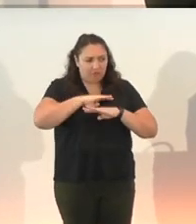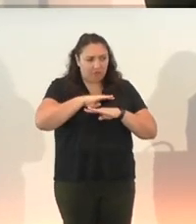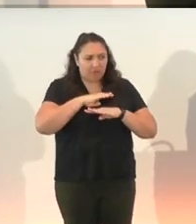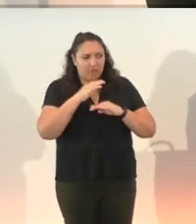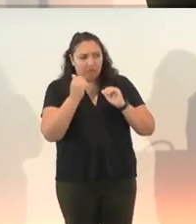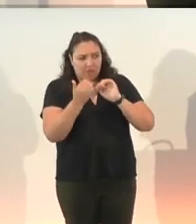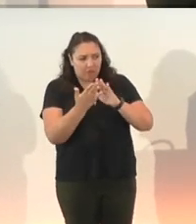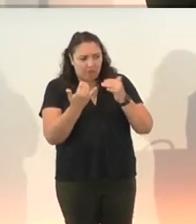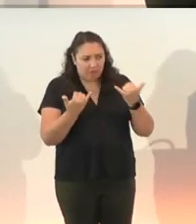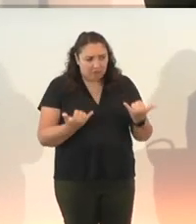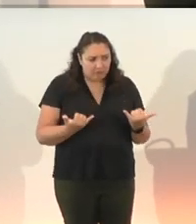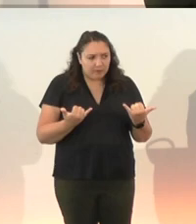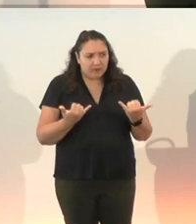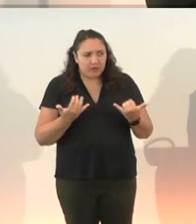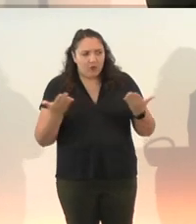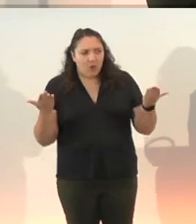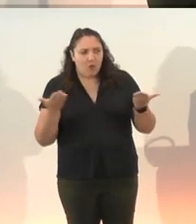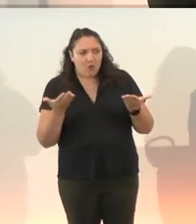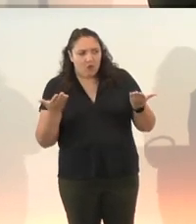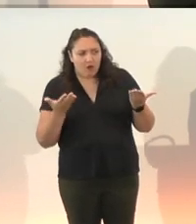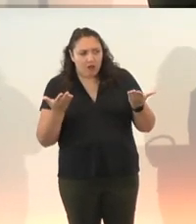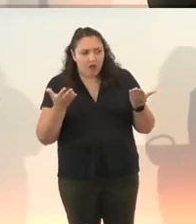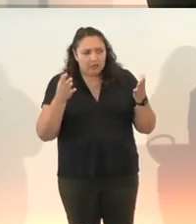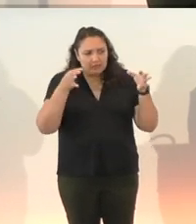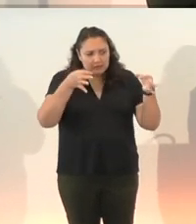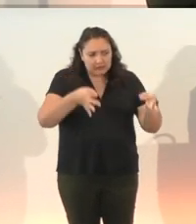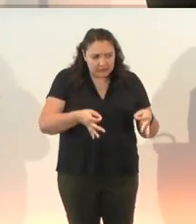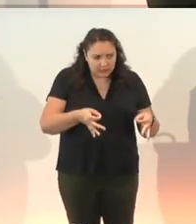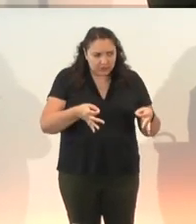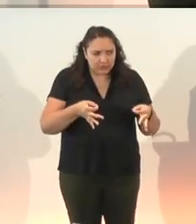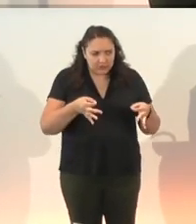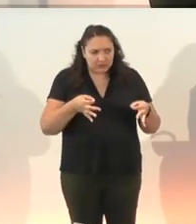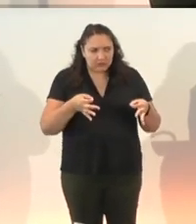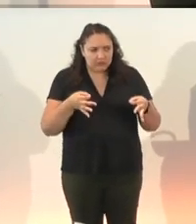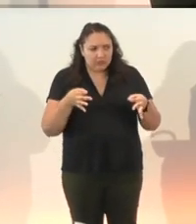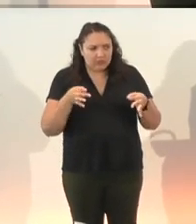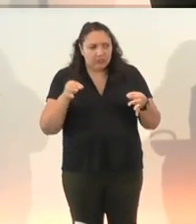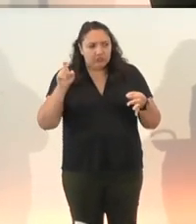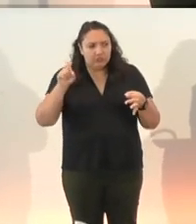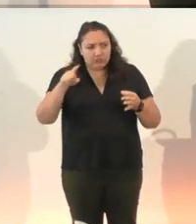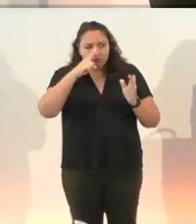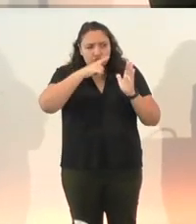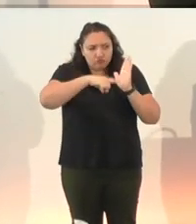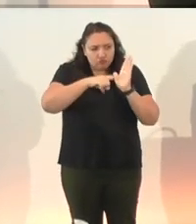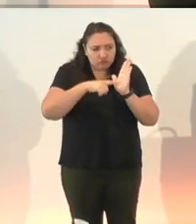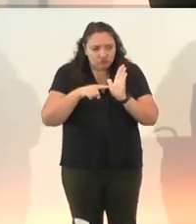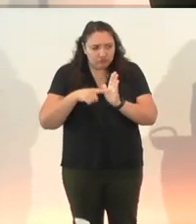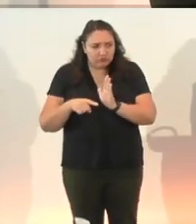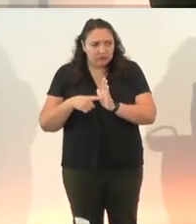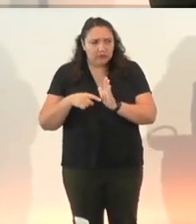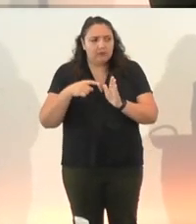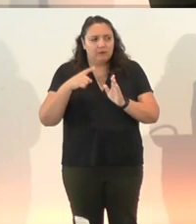what are the decisions of that research -- that research should be informing. So making sure it is